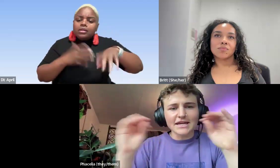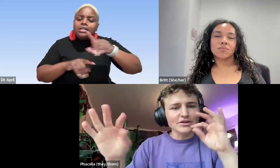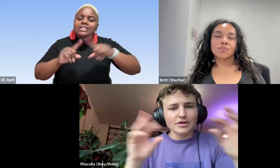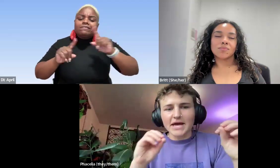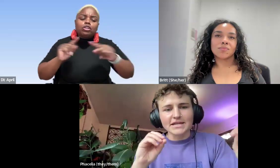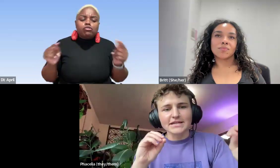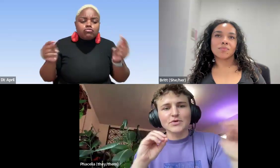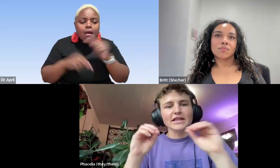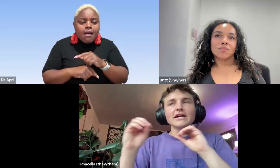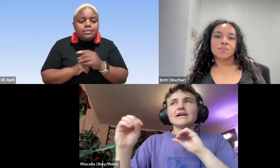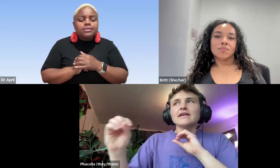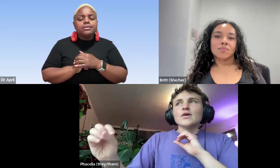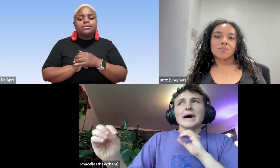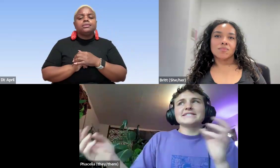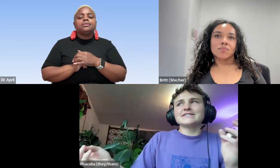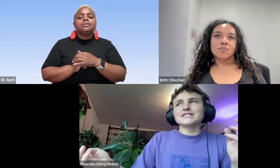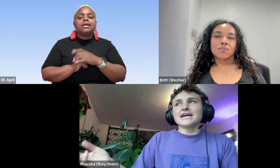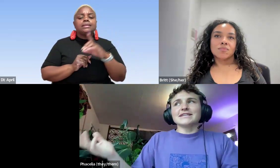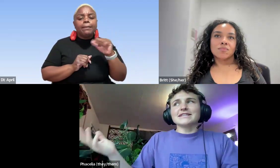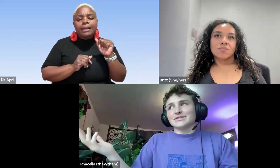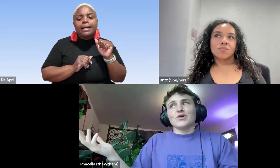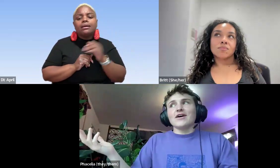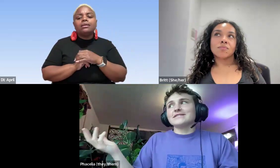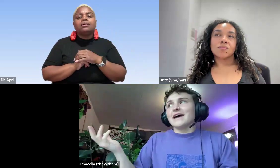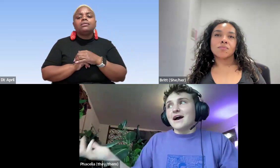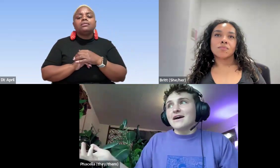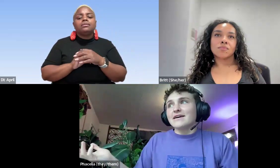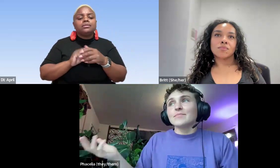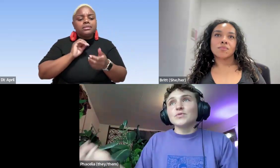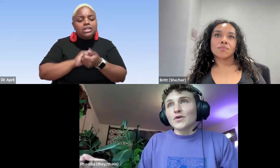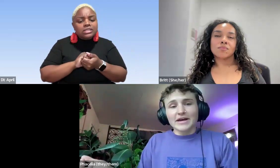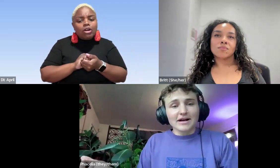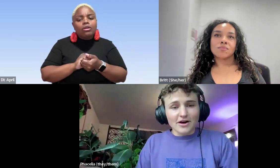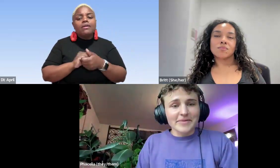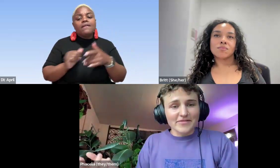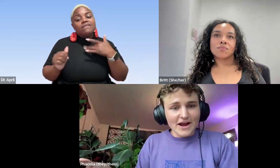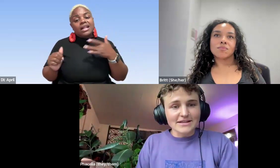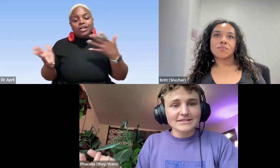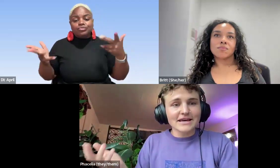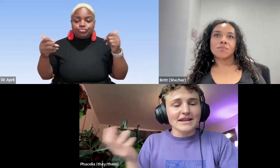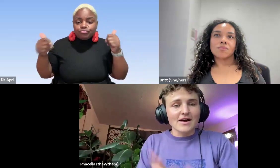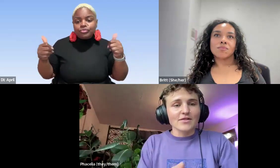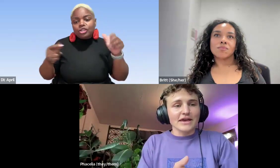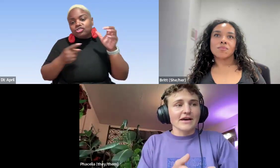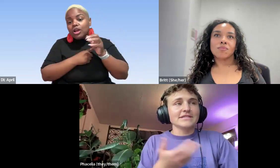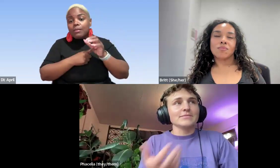and interdependence, right? Like, my sister's like, these rocks, I employ a lot of my friends, and now they have